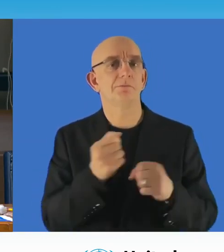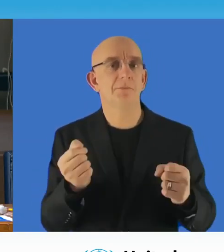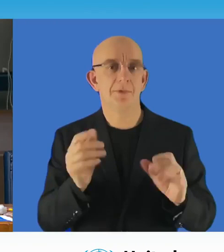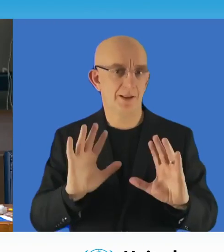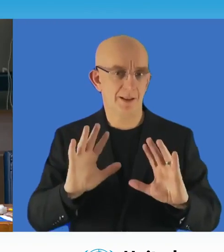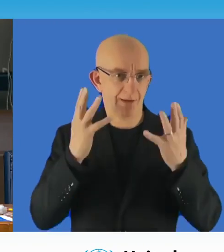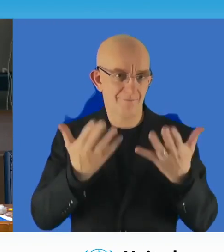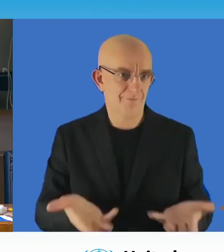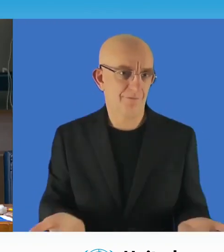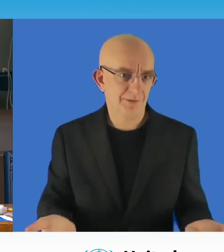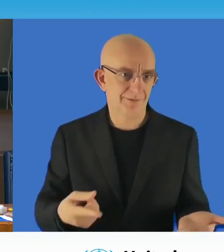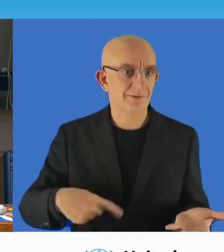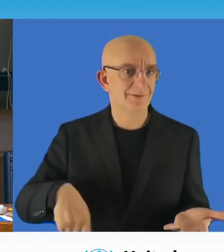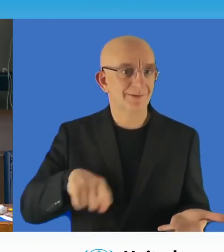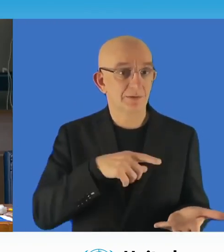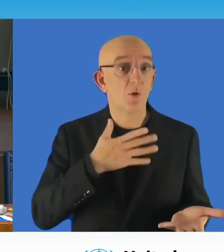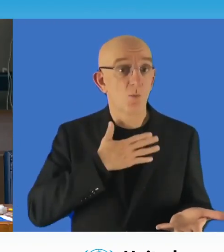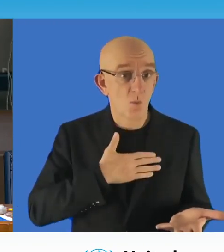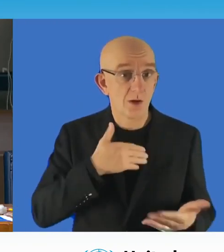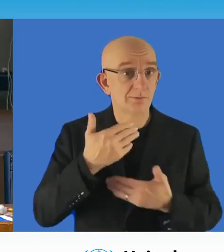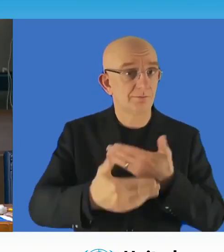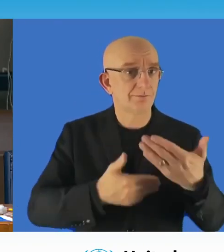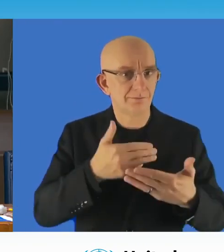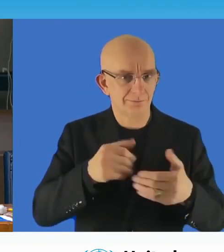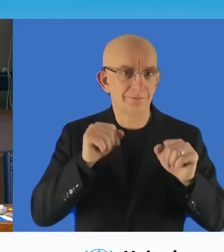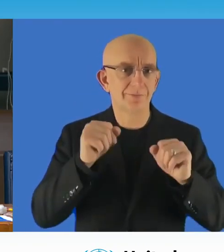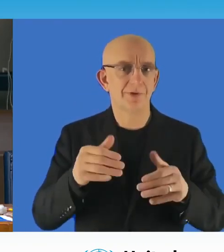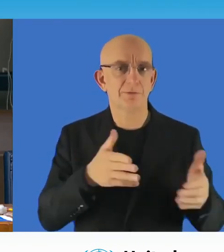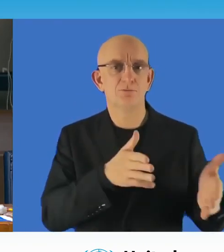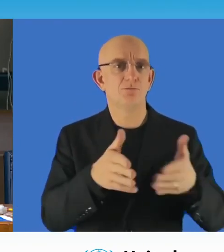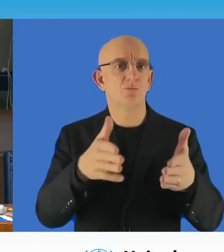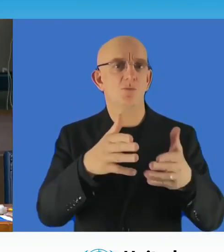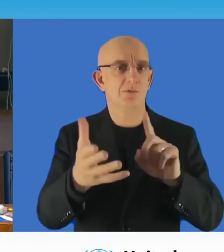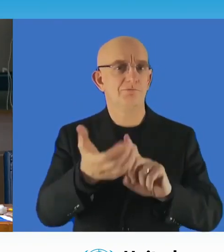people with disability used to say nothing for us without us and here I quote with my